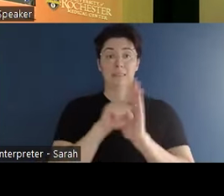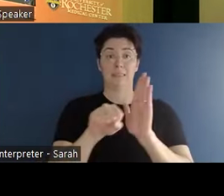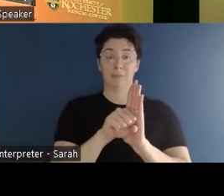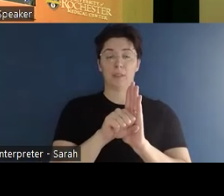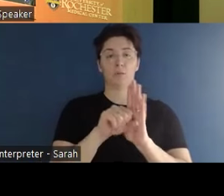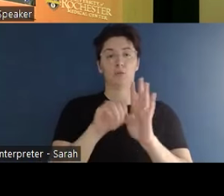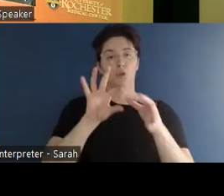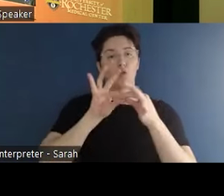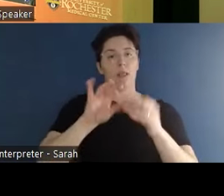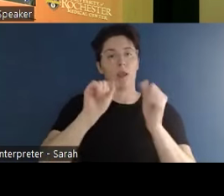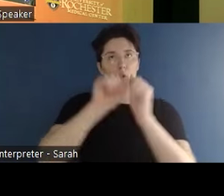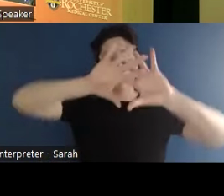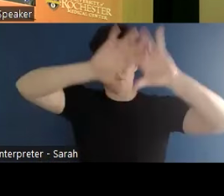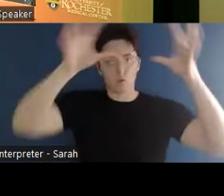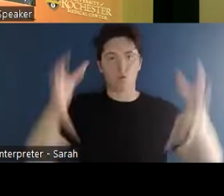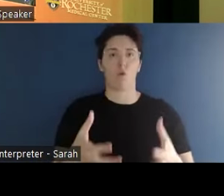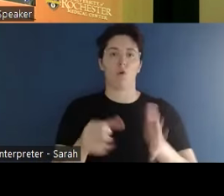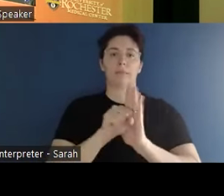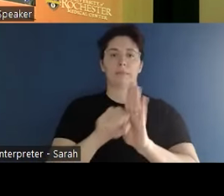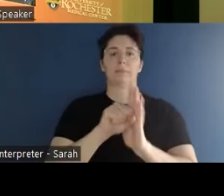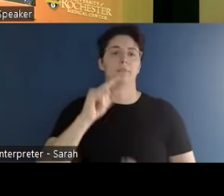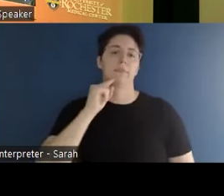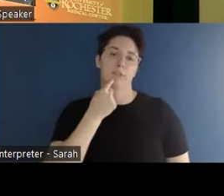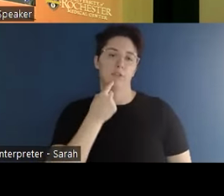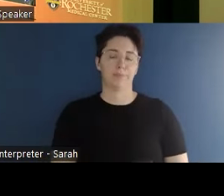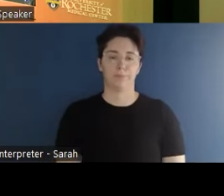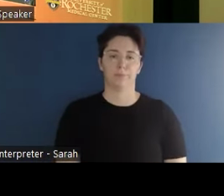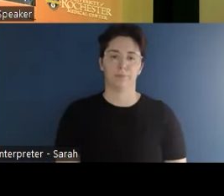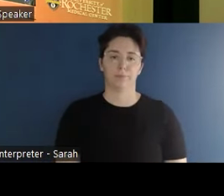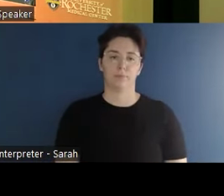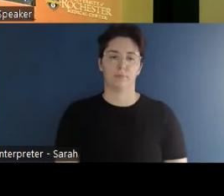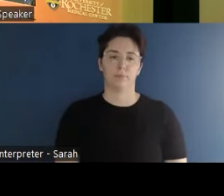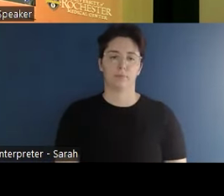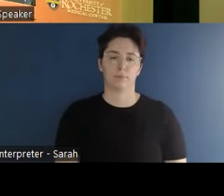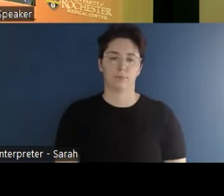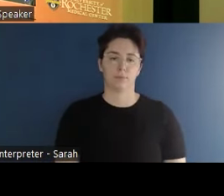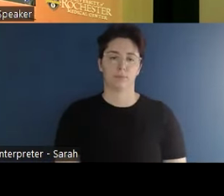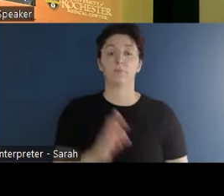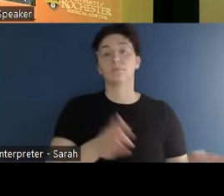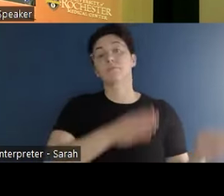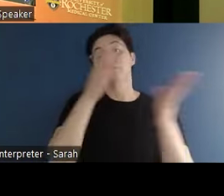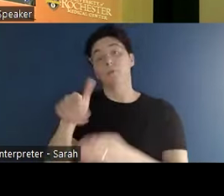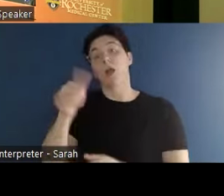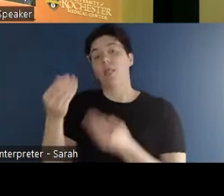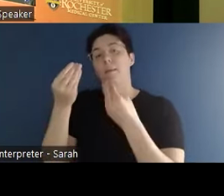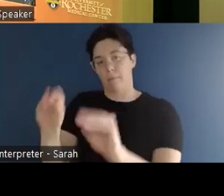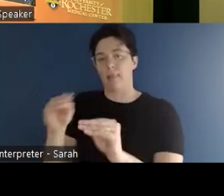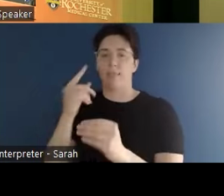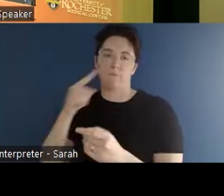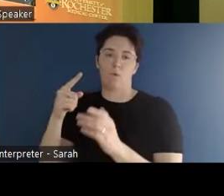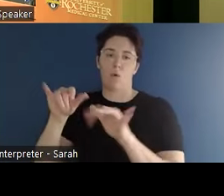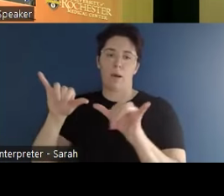severity another method of measuring sensory processing an Autism is using